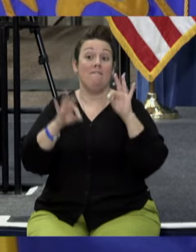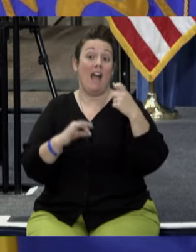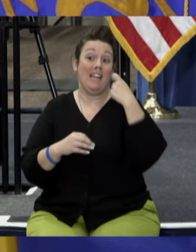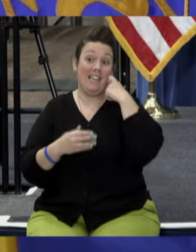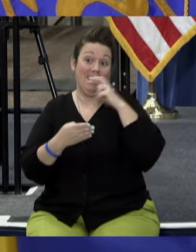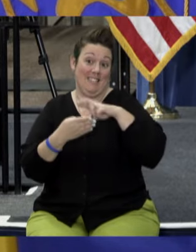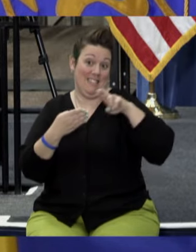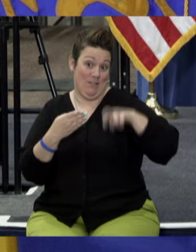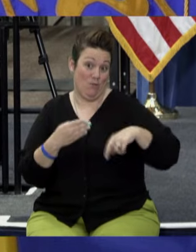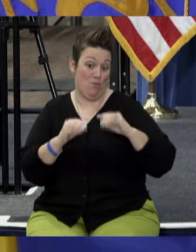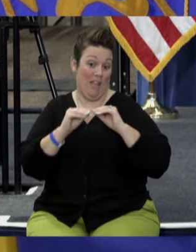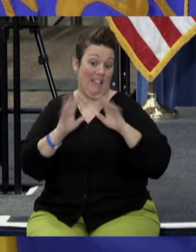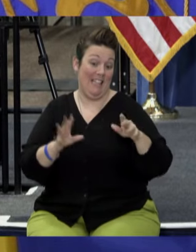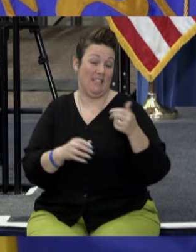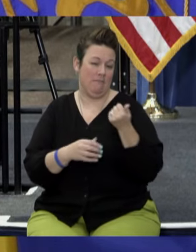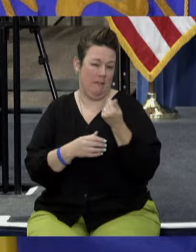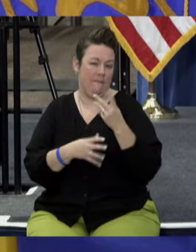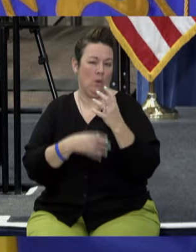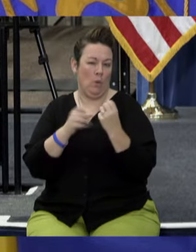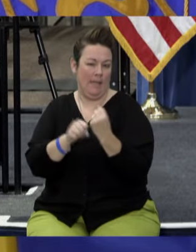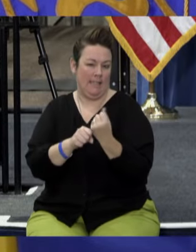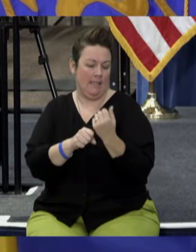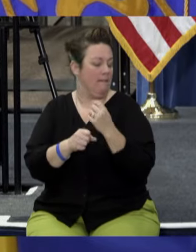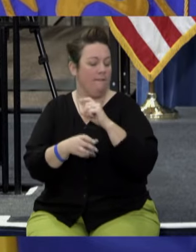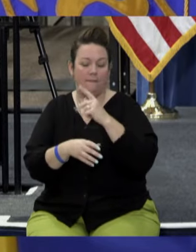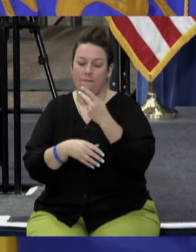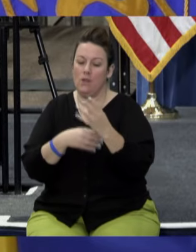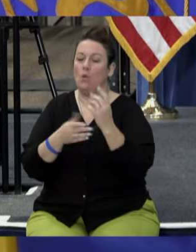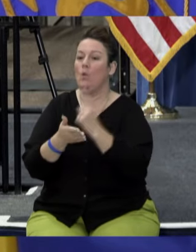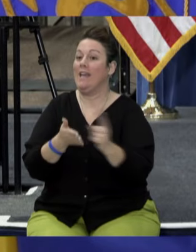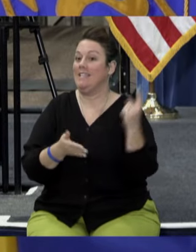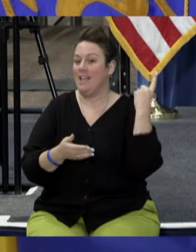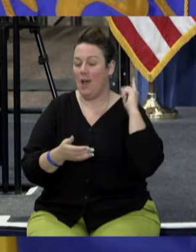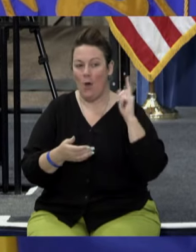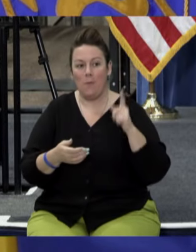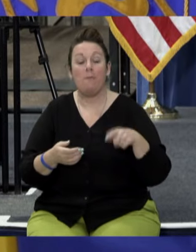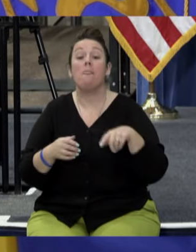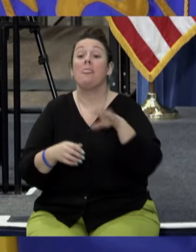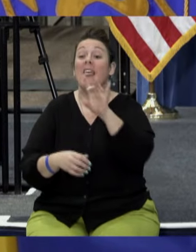This year's survey paints a bleak picture, finding that 88 percent of